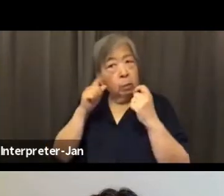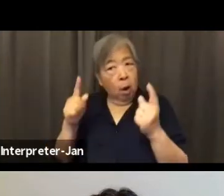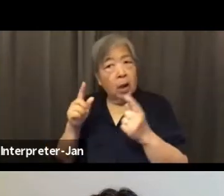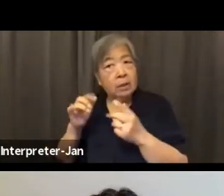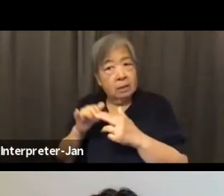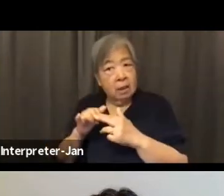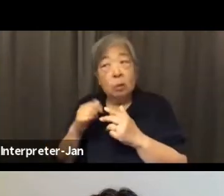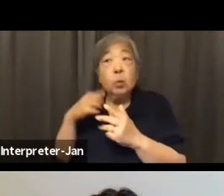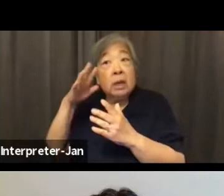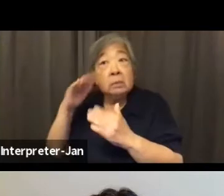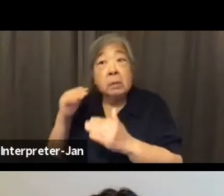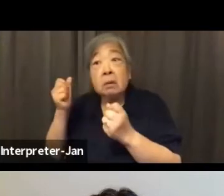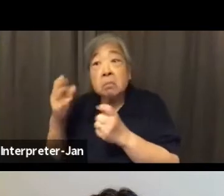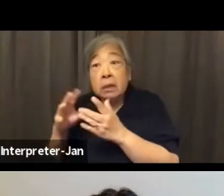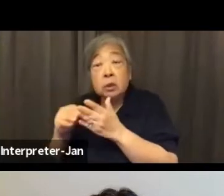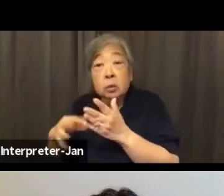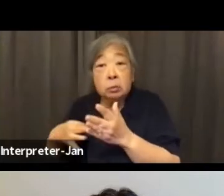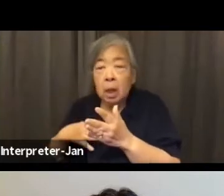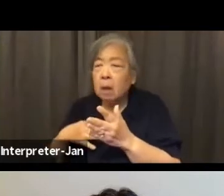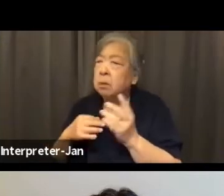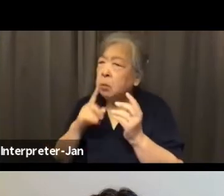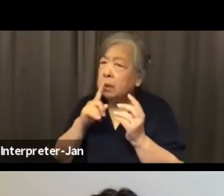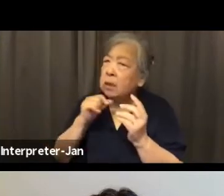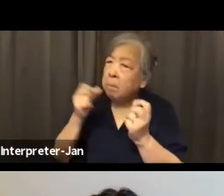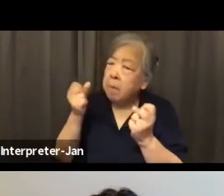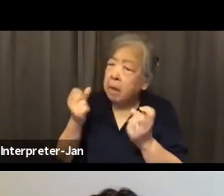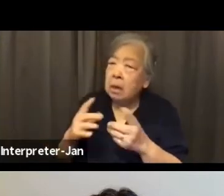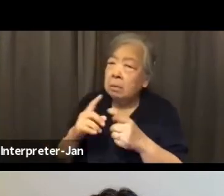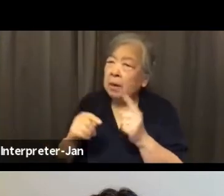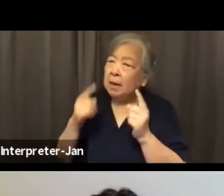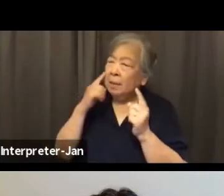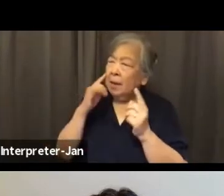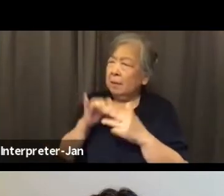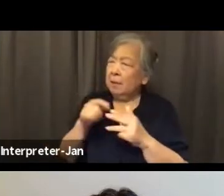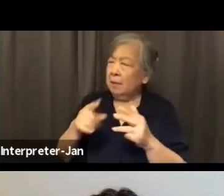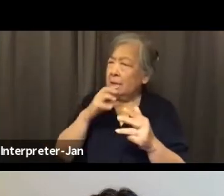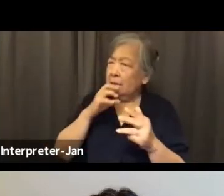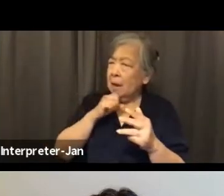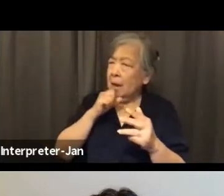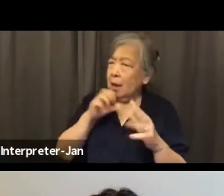expected, and I think, we think it's because with this age group, a lot of high schools